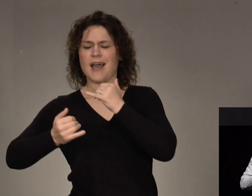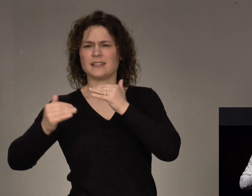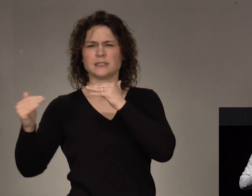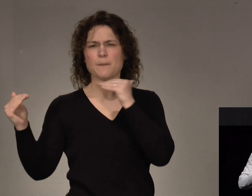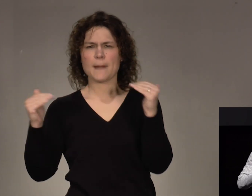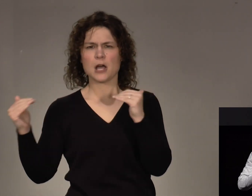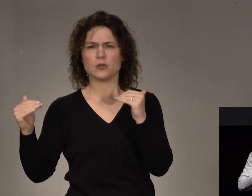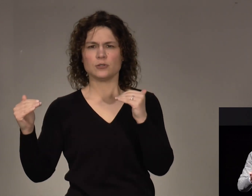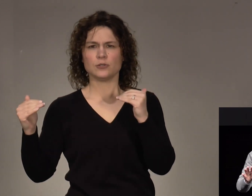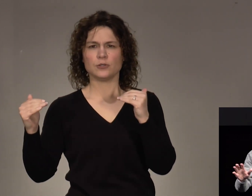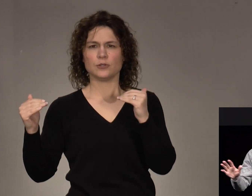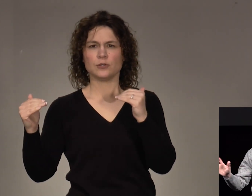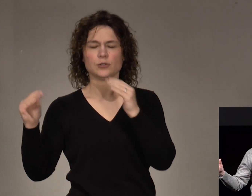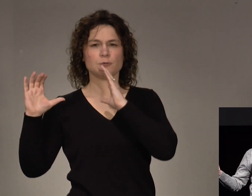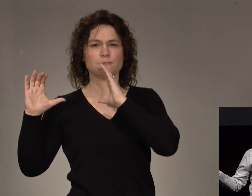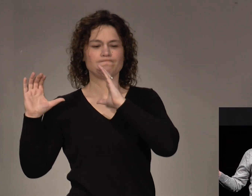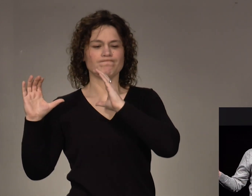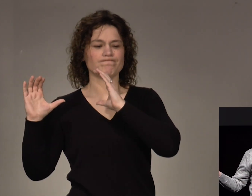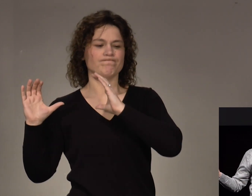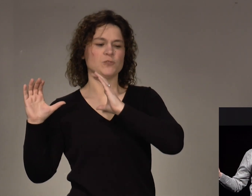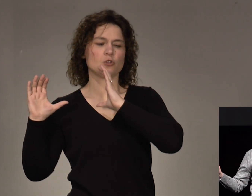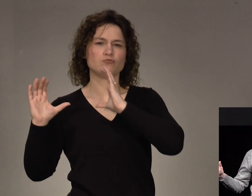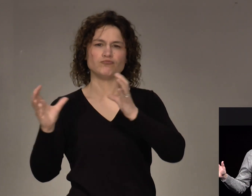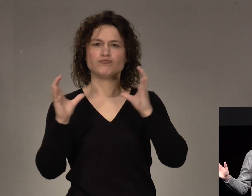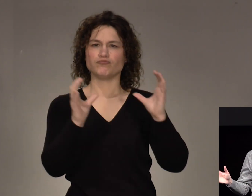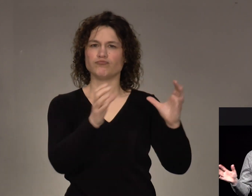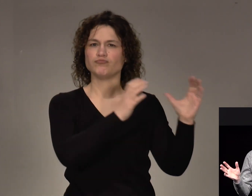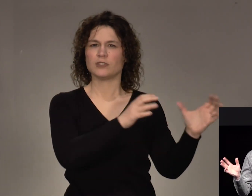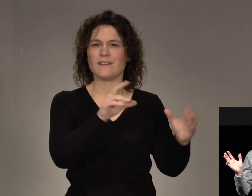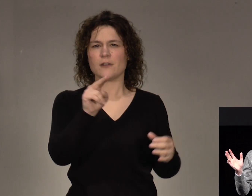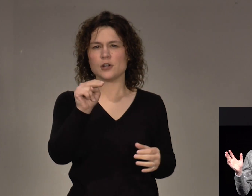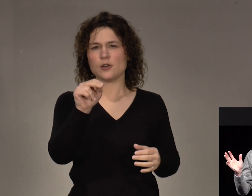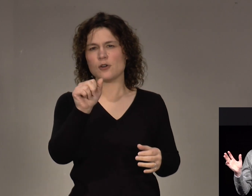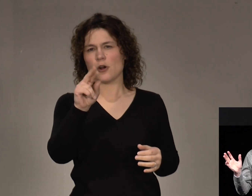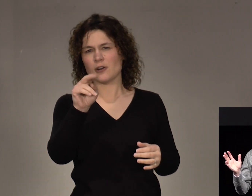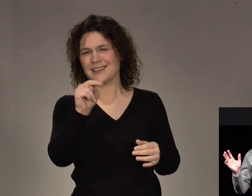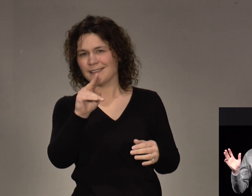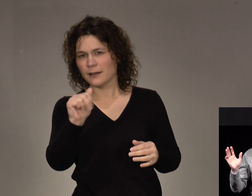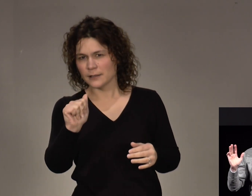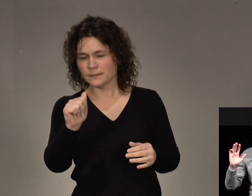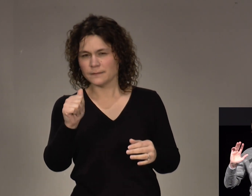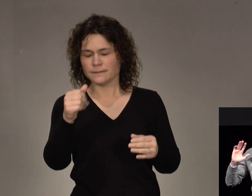series "The Chronicles of Narnia" says this: